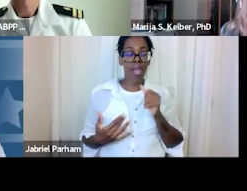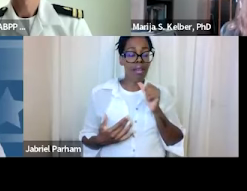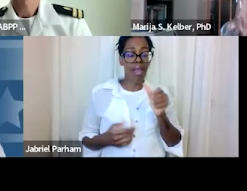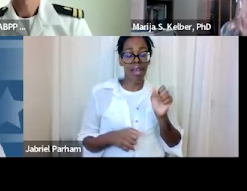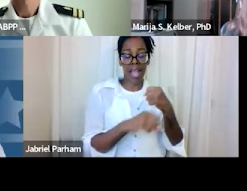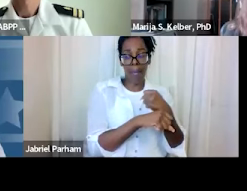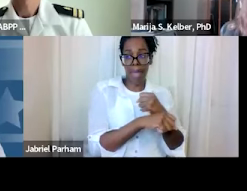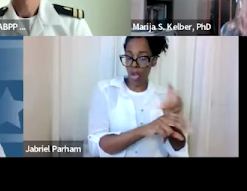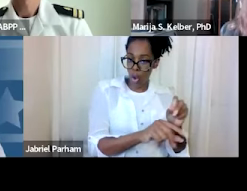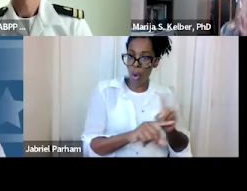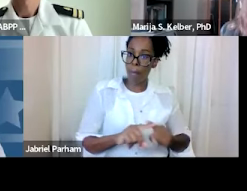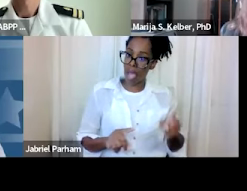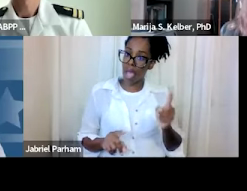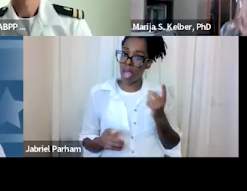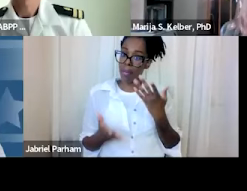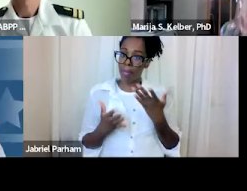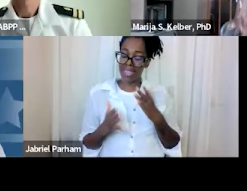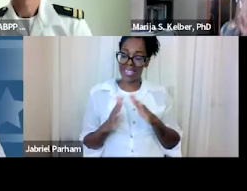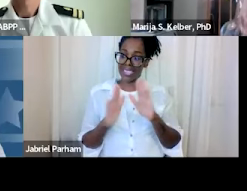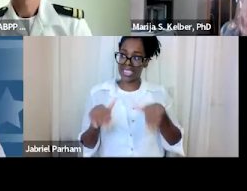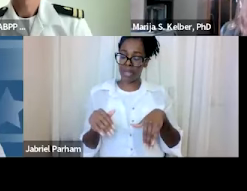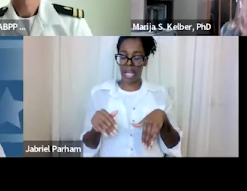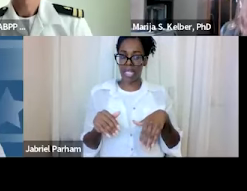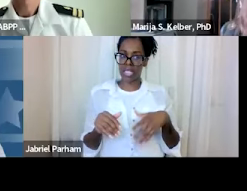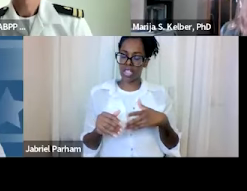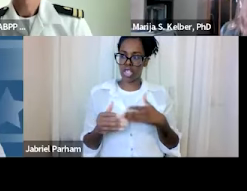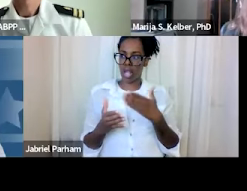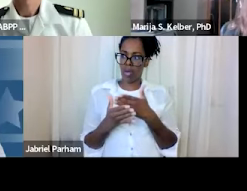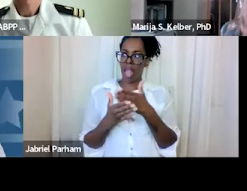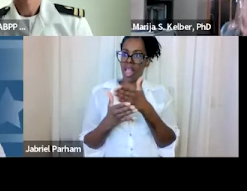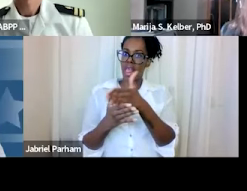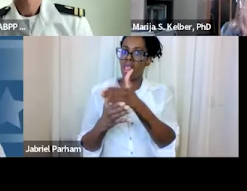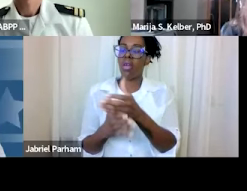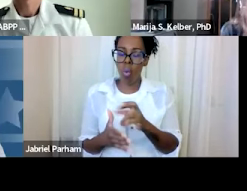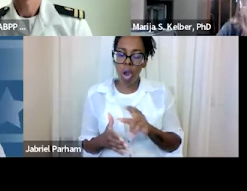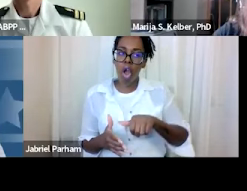but due to systematic harassment, for example, or other military occupational stressors.